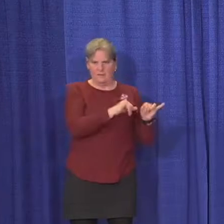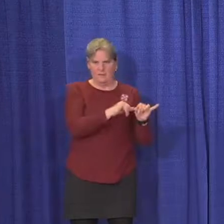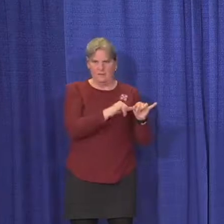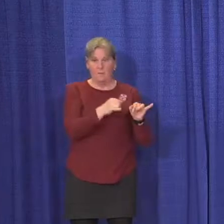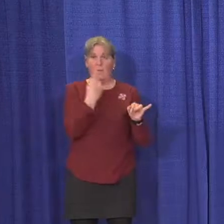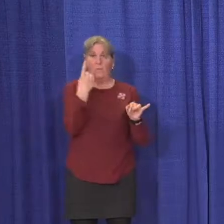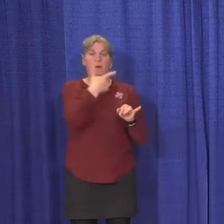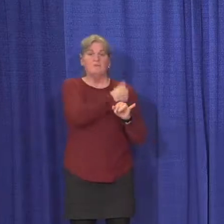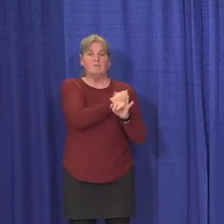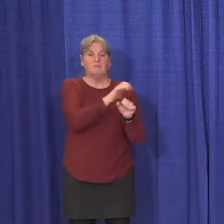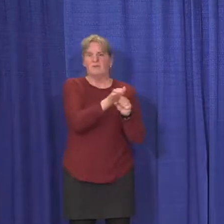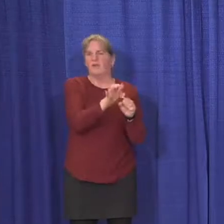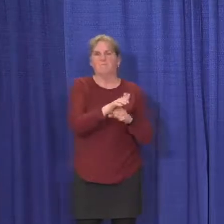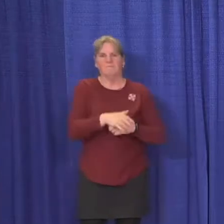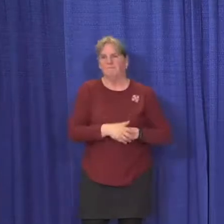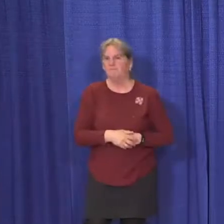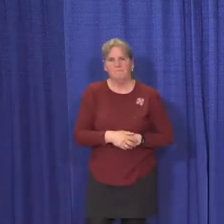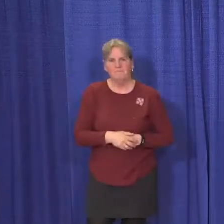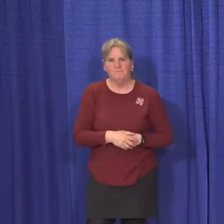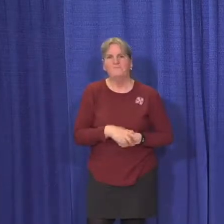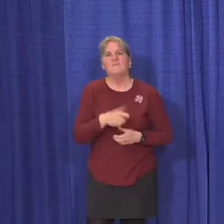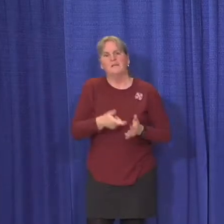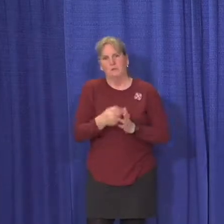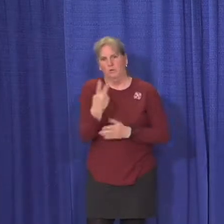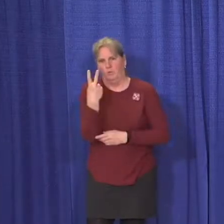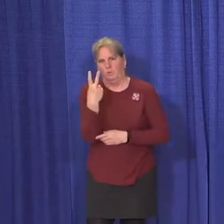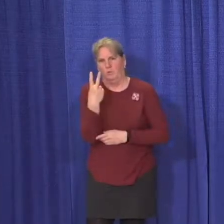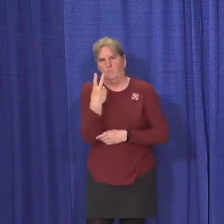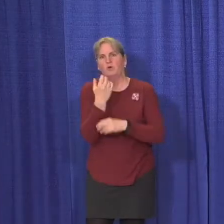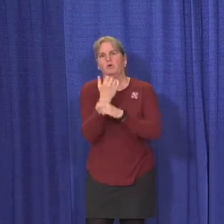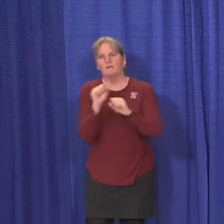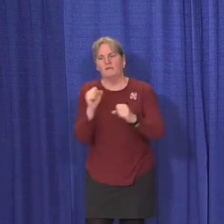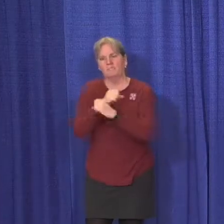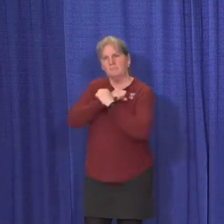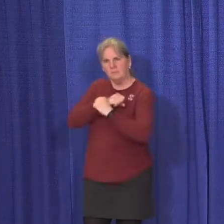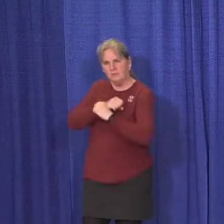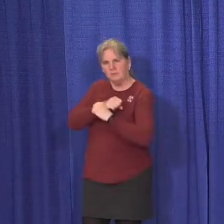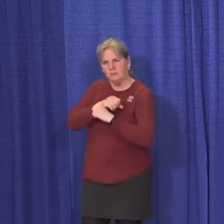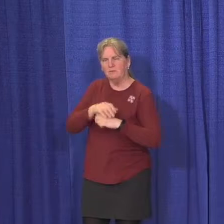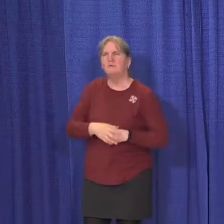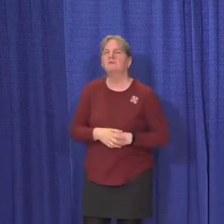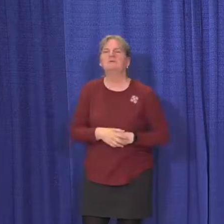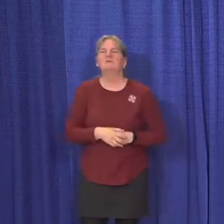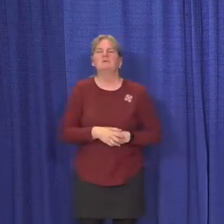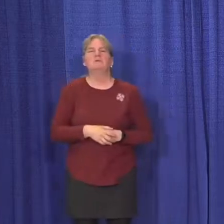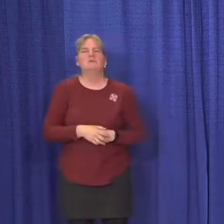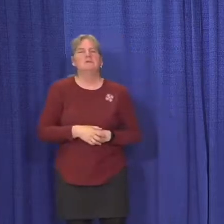reliant Lee protect anyone individual. We have differences by region